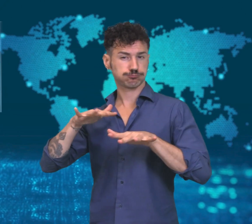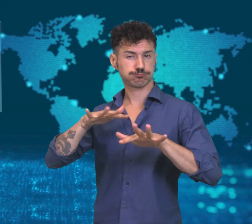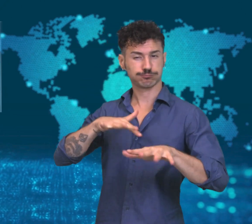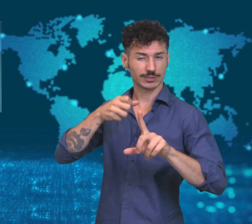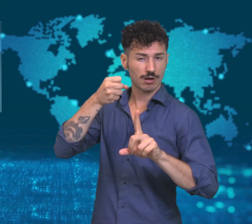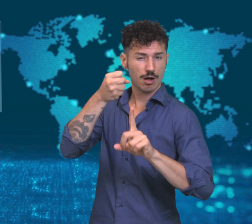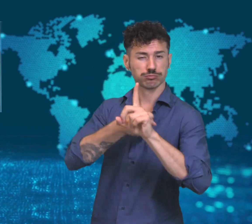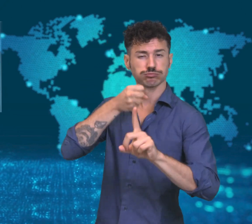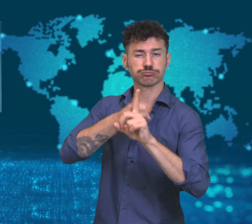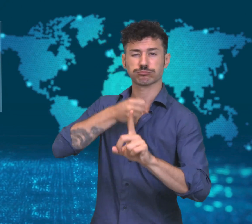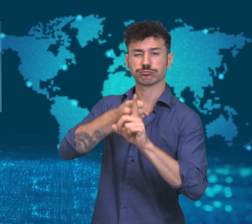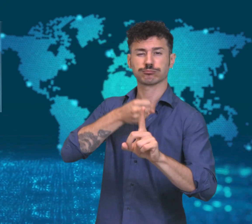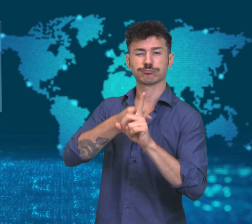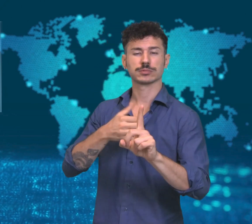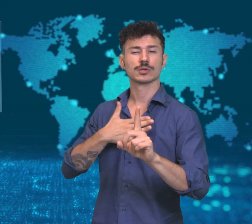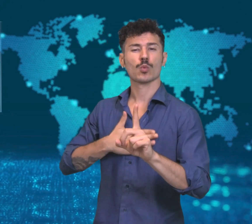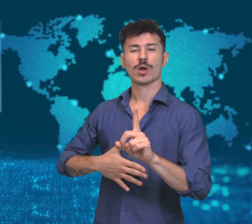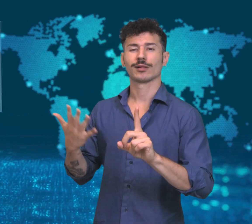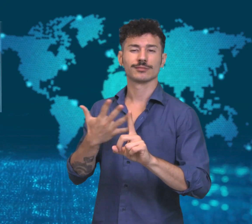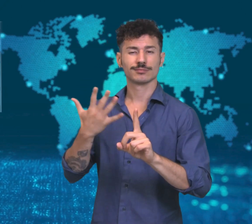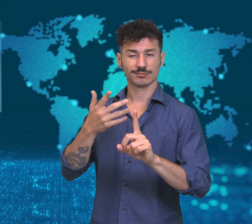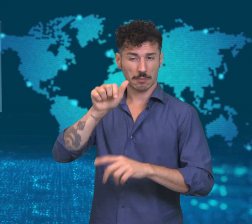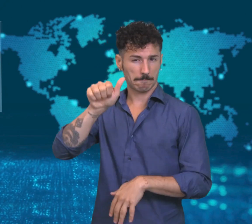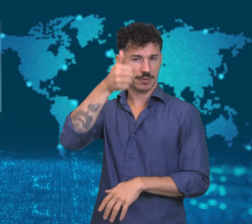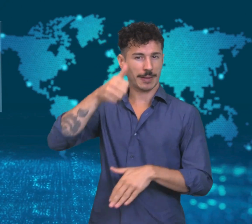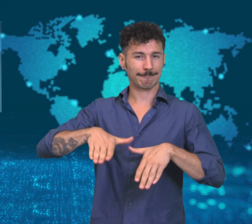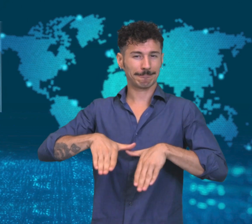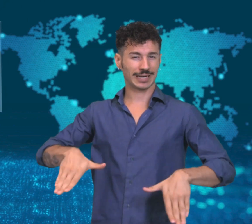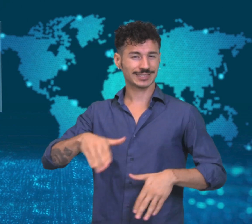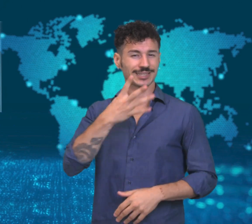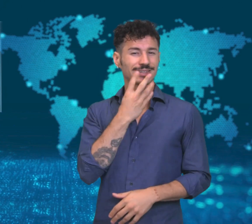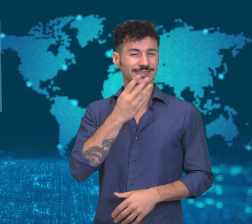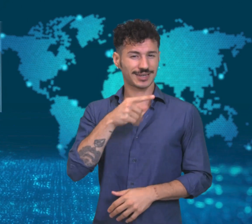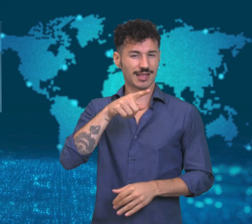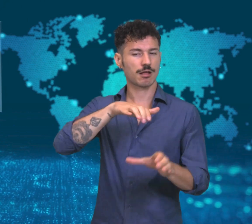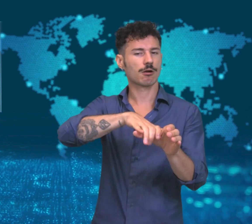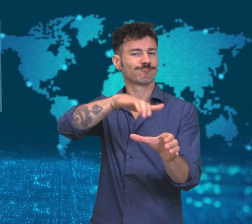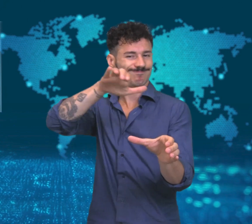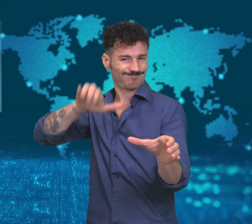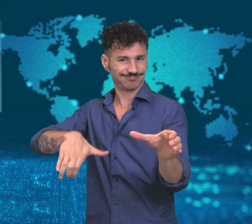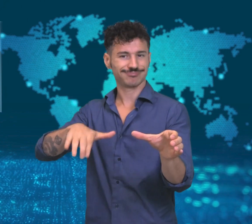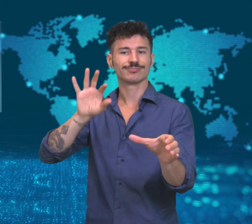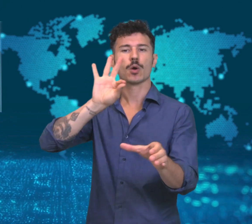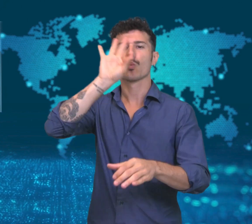Around 15,000 protesters gathered in Jerusalem to demand